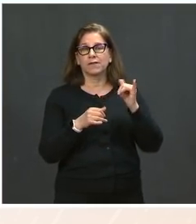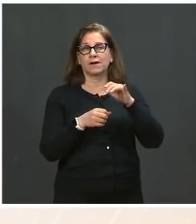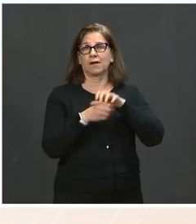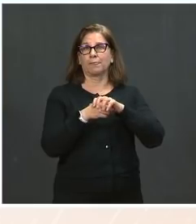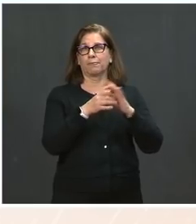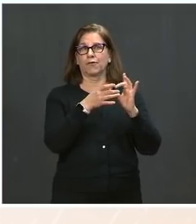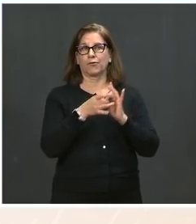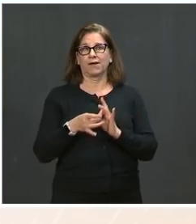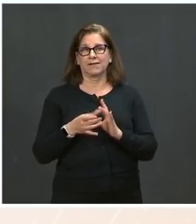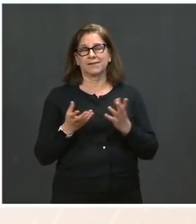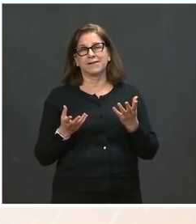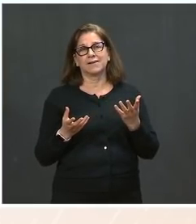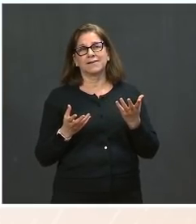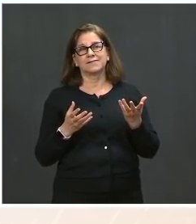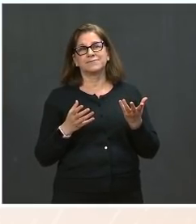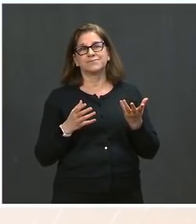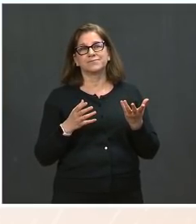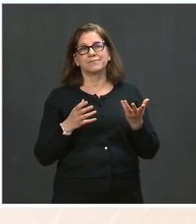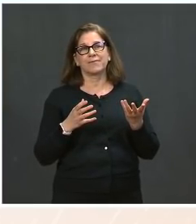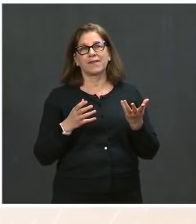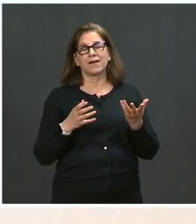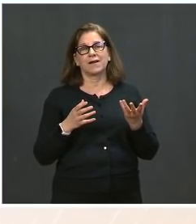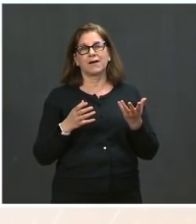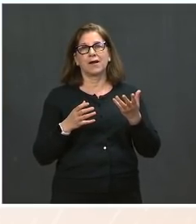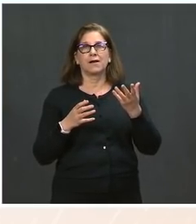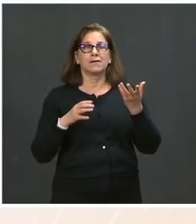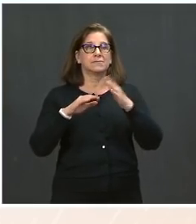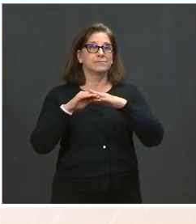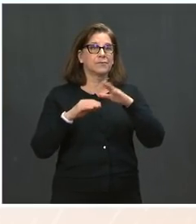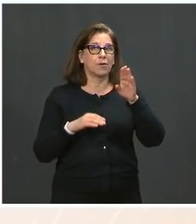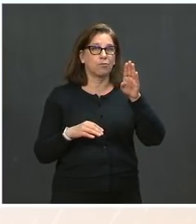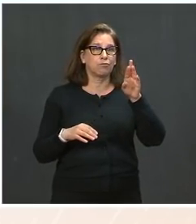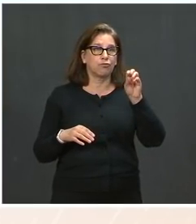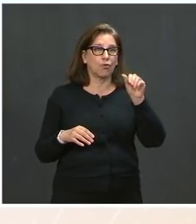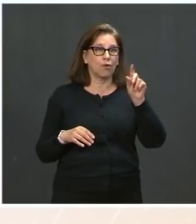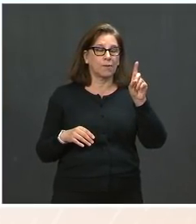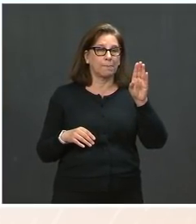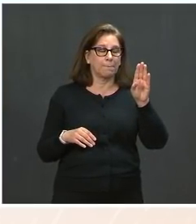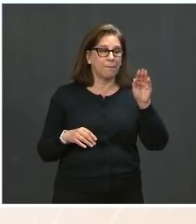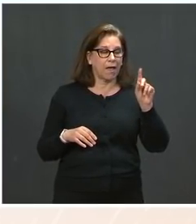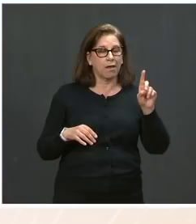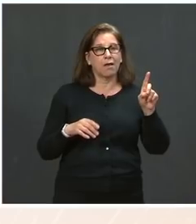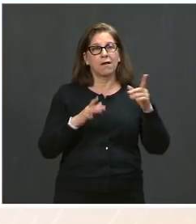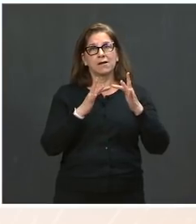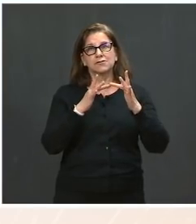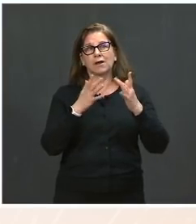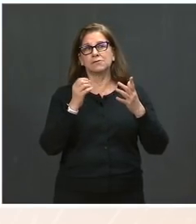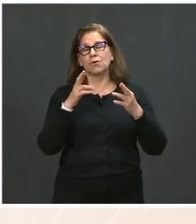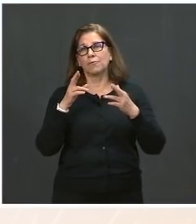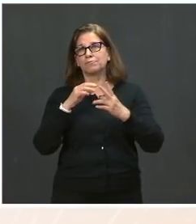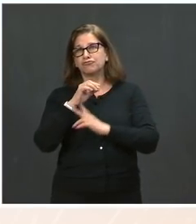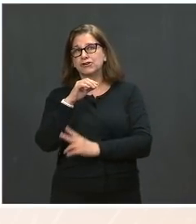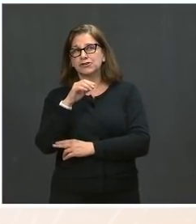or rebuilding our roads, railways, bridges, and helping our caregivers. Ms. Psaki: So we expect this to be a part of the discussion.